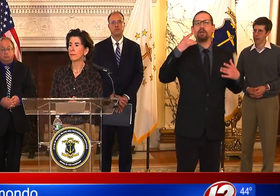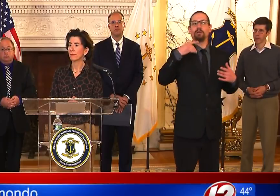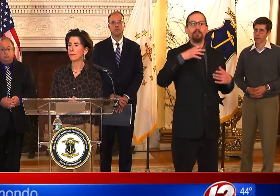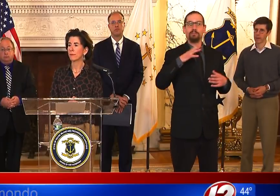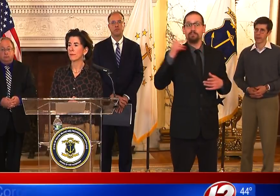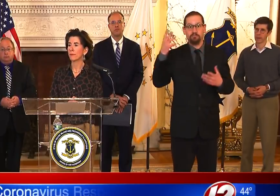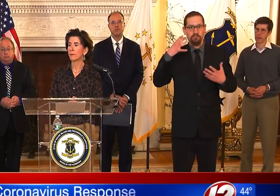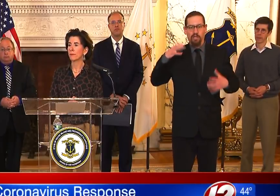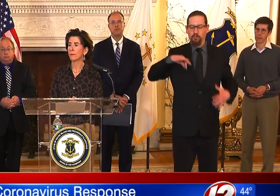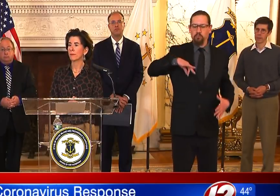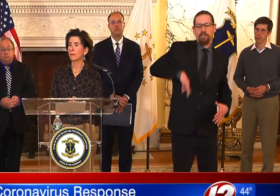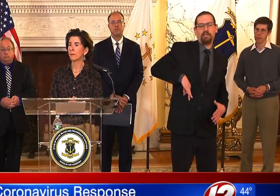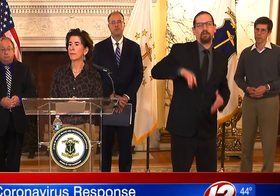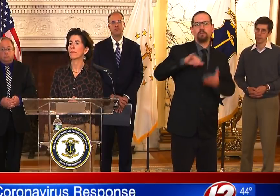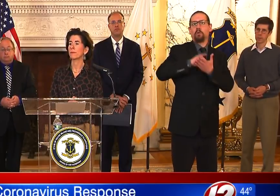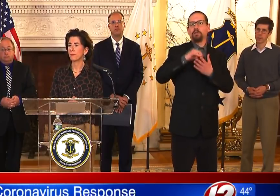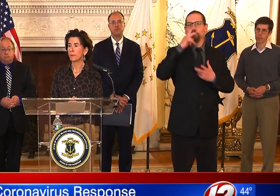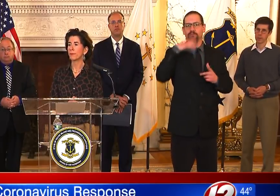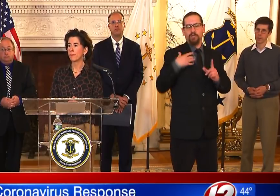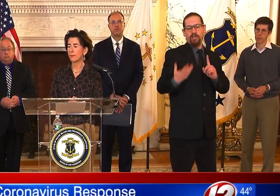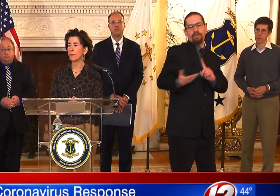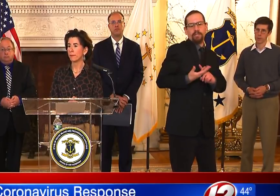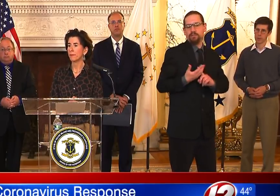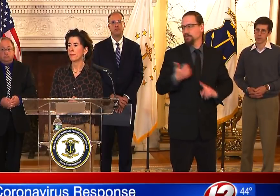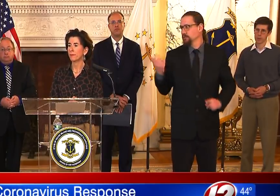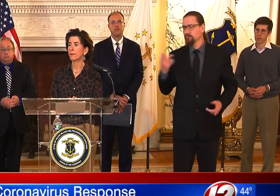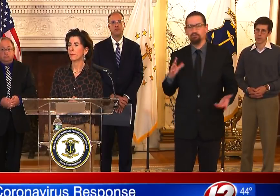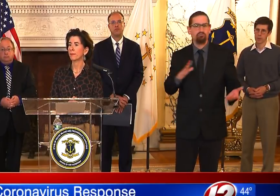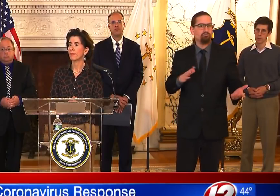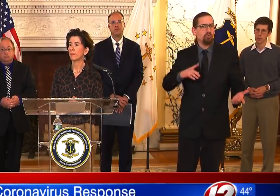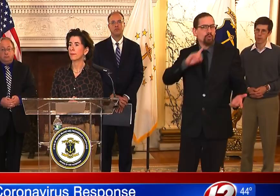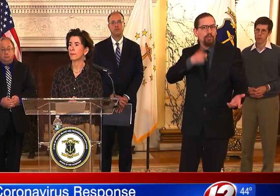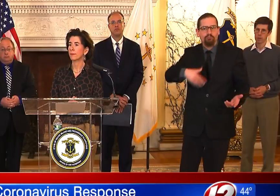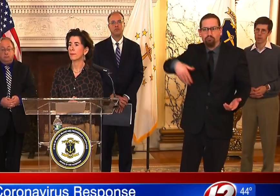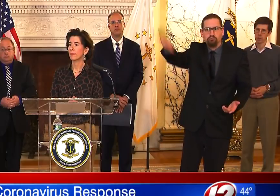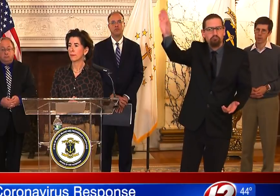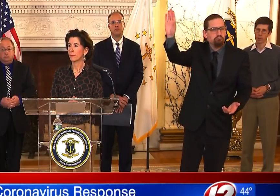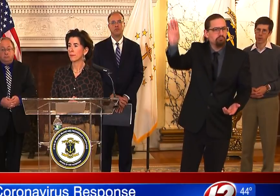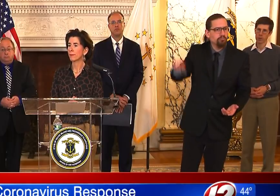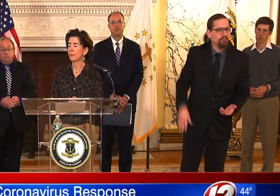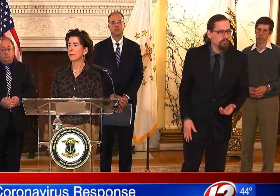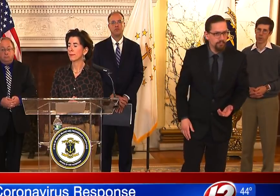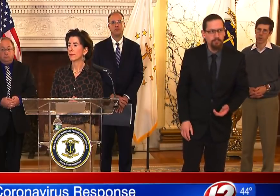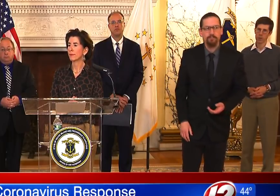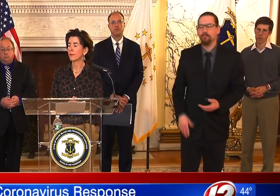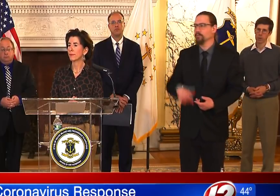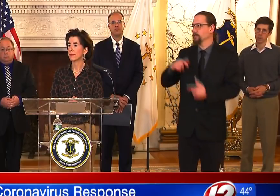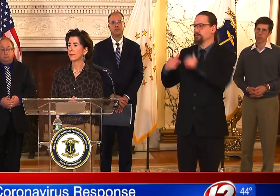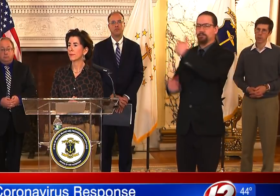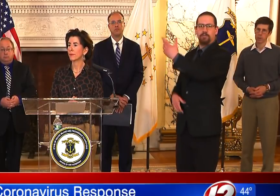AHEAD, I WILL KEEP WORKING HERE TO KEEP RHODE ISLANDERS SAFE. THE NEXT ANSWER IS SIMMLER. IT THE GOVERNOR CLARIFY THE